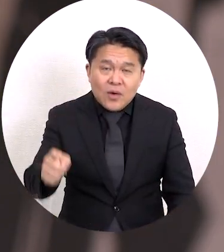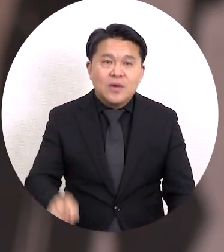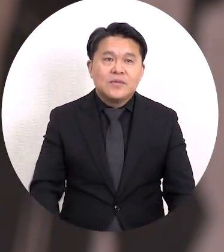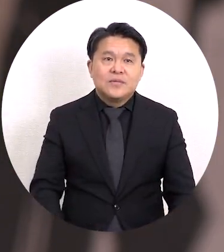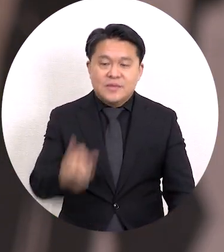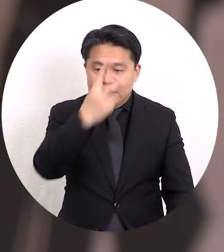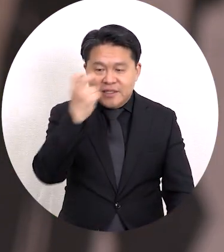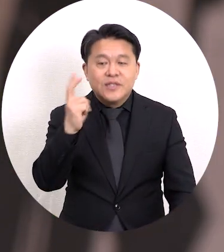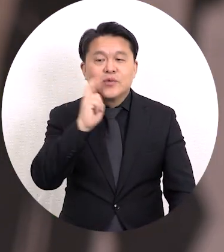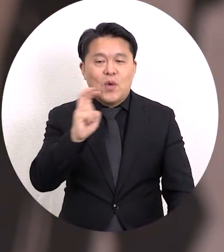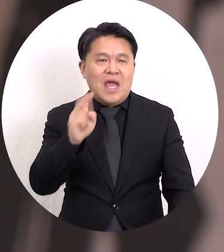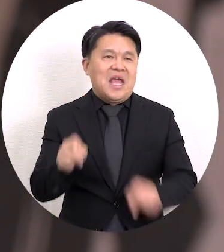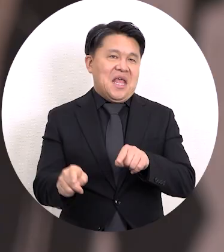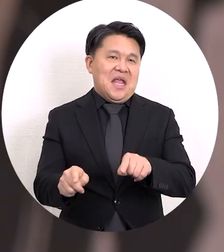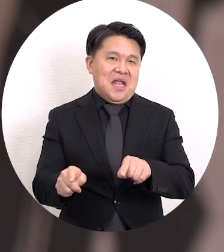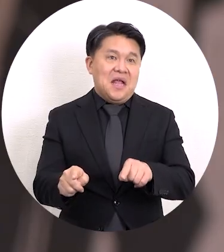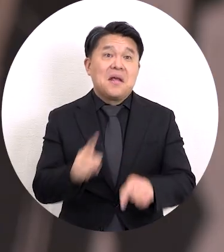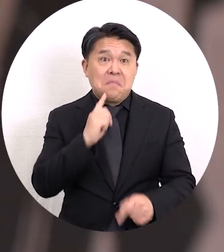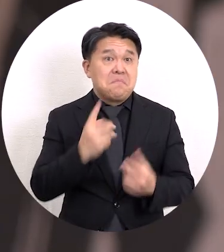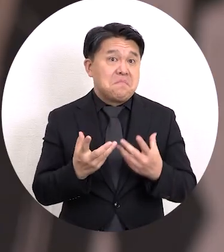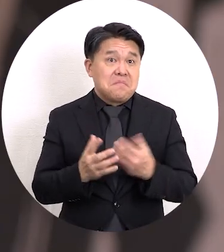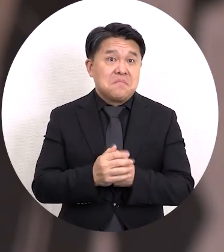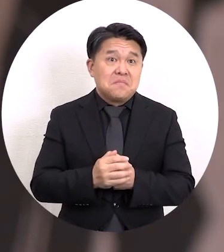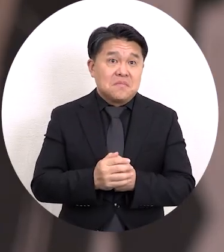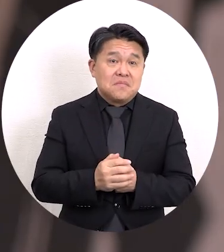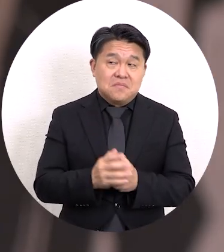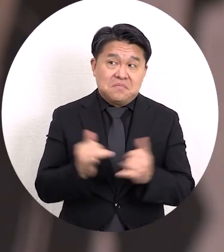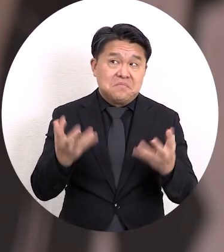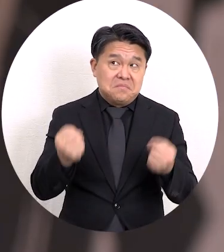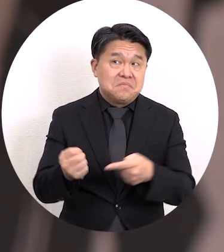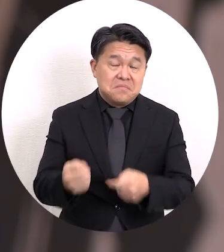and one of the best hit songs throughout history.